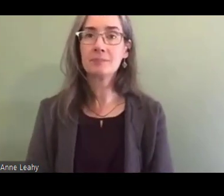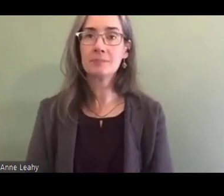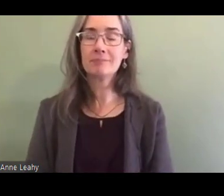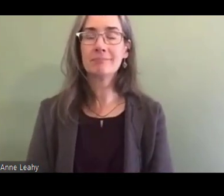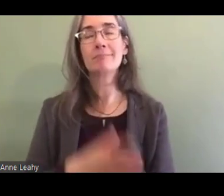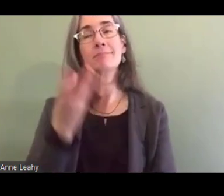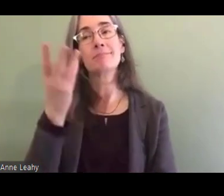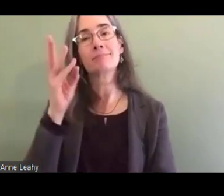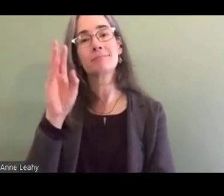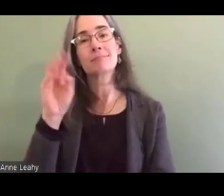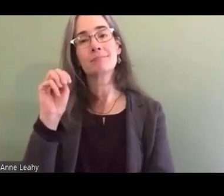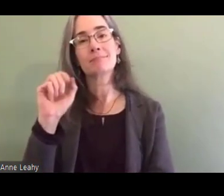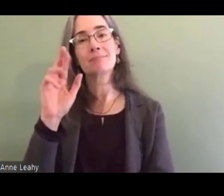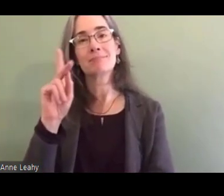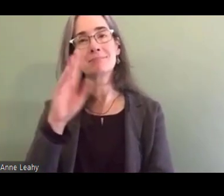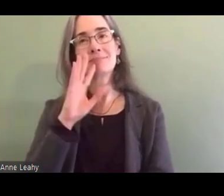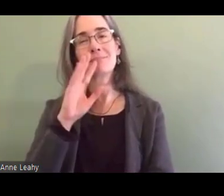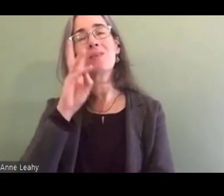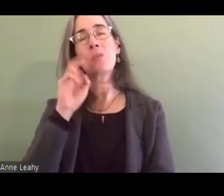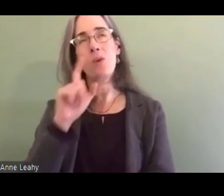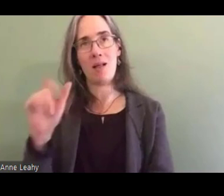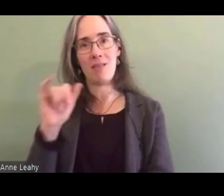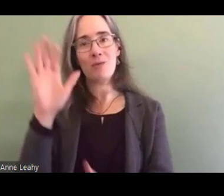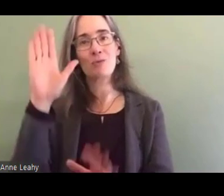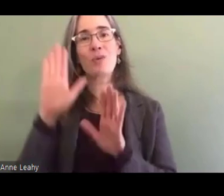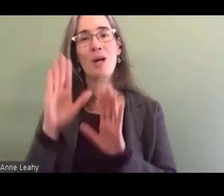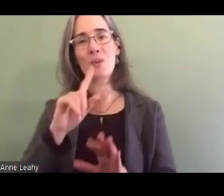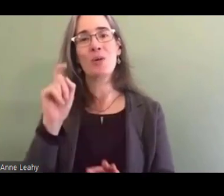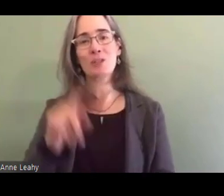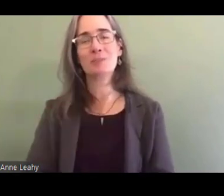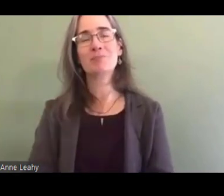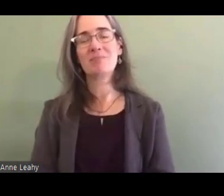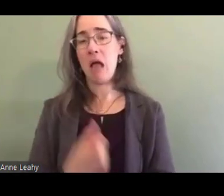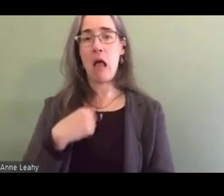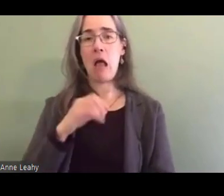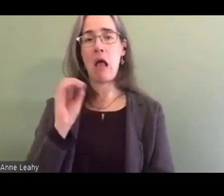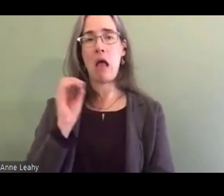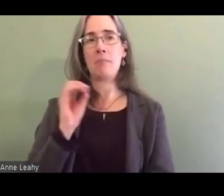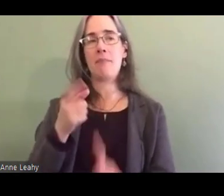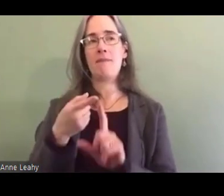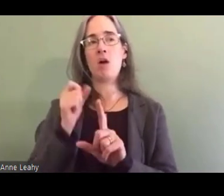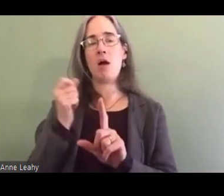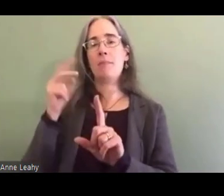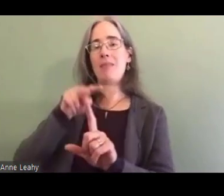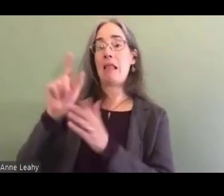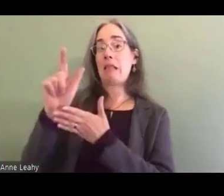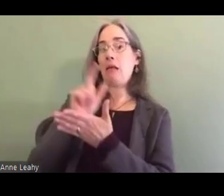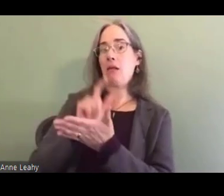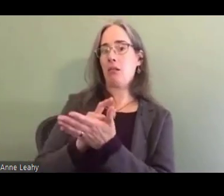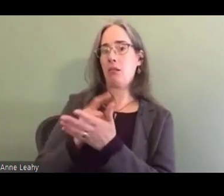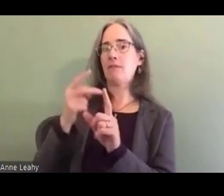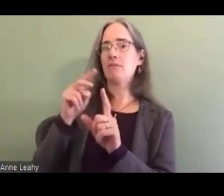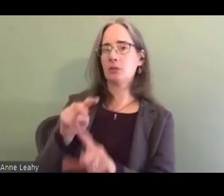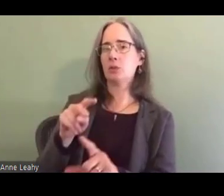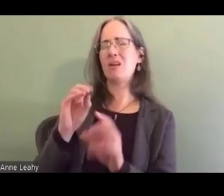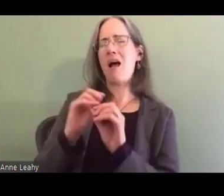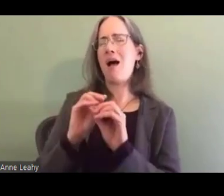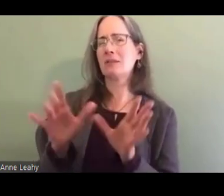Mark Riccobono, NFB: Well it is a great question and so I am not going to take it from the legal point of view.